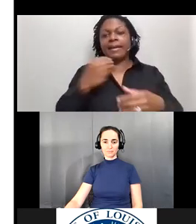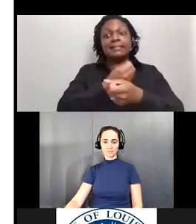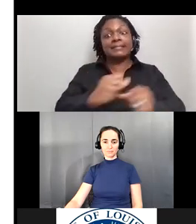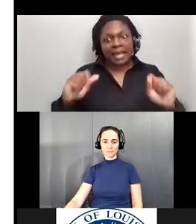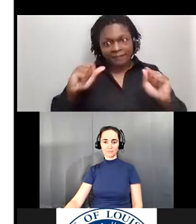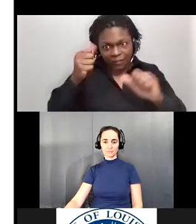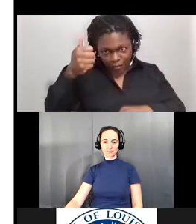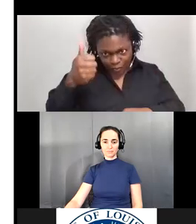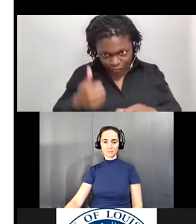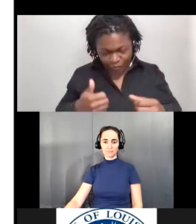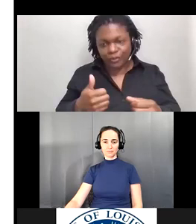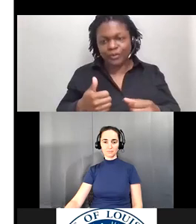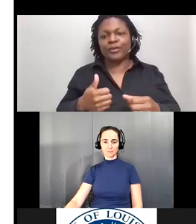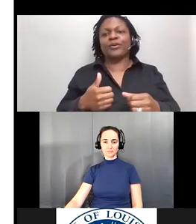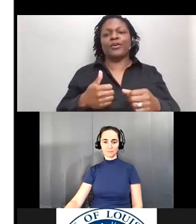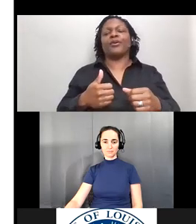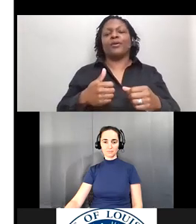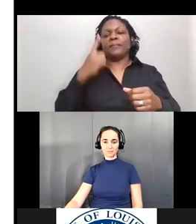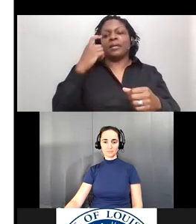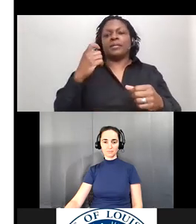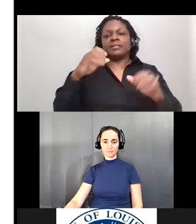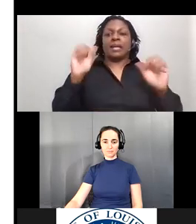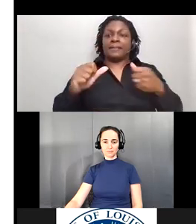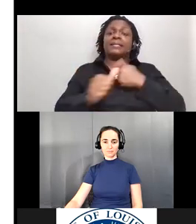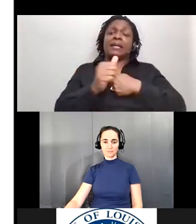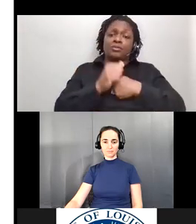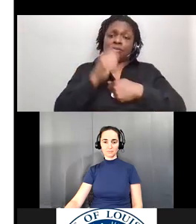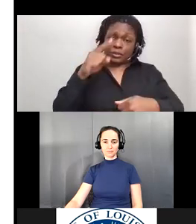system and not on the side of the road because that can be very dangerous for you, and the